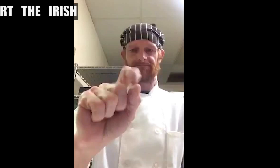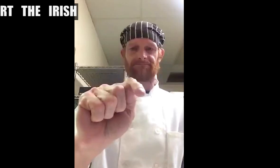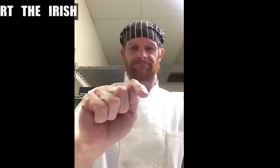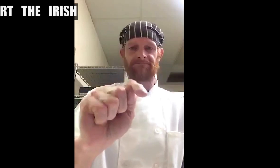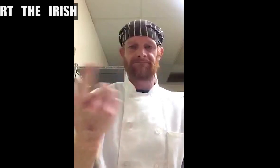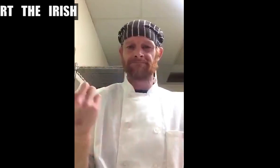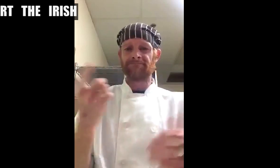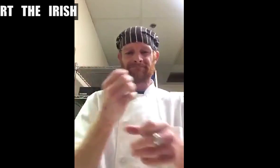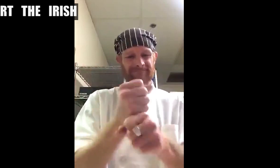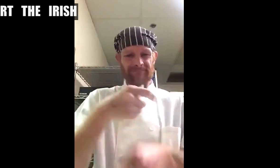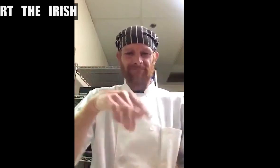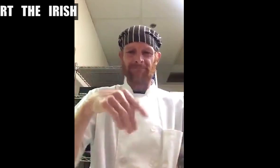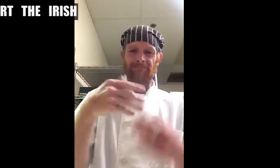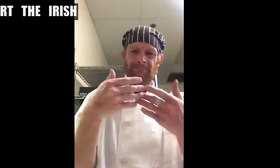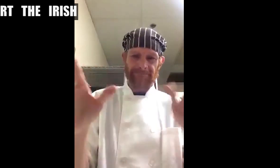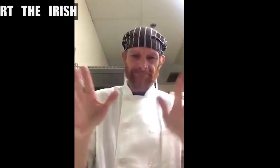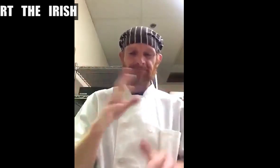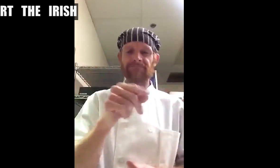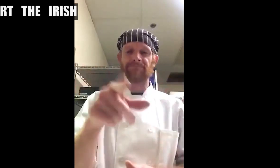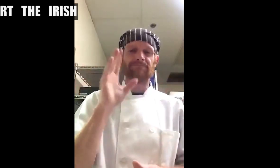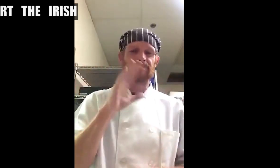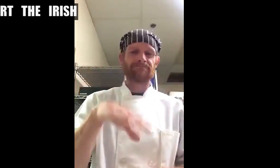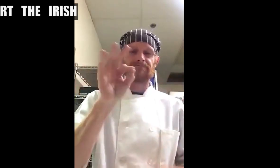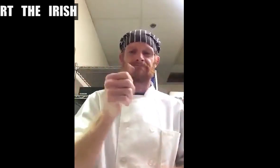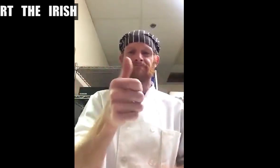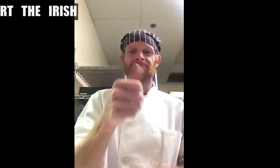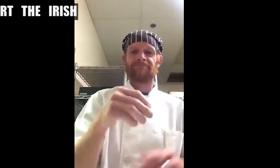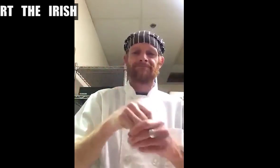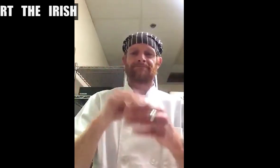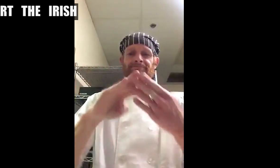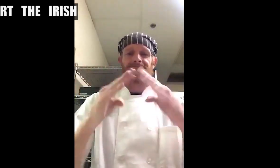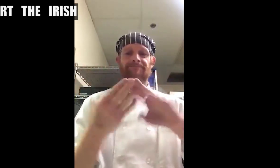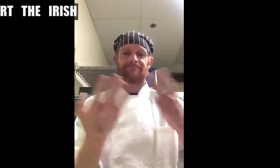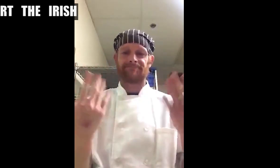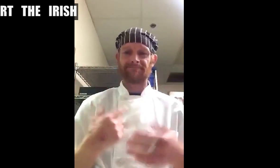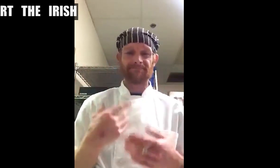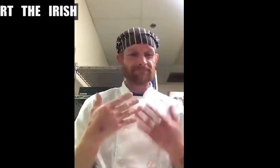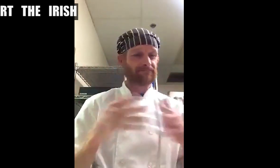Get lost and you'll find yourself in some city.